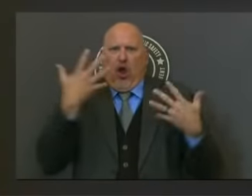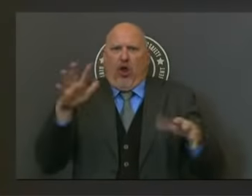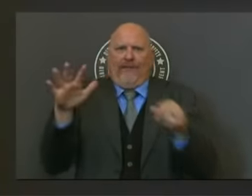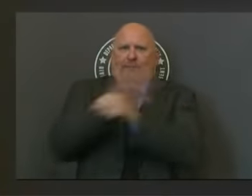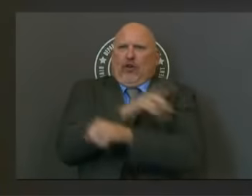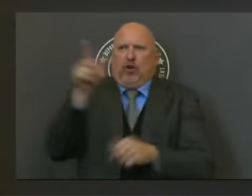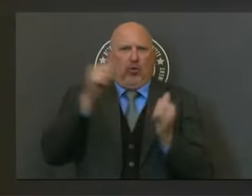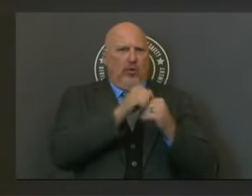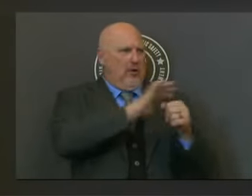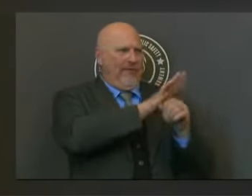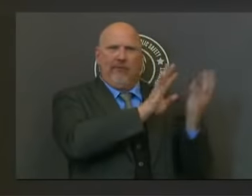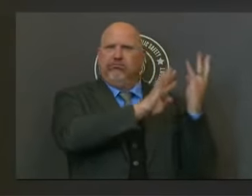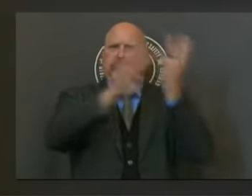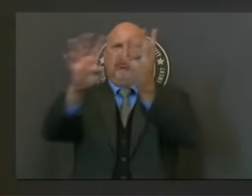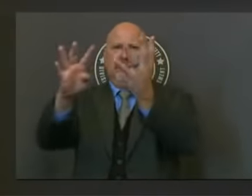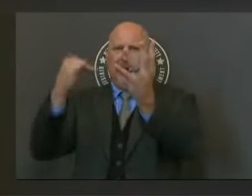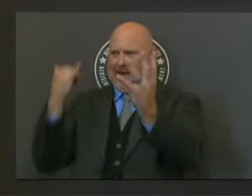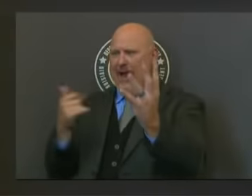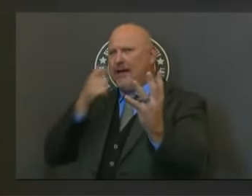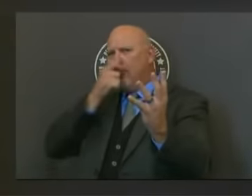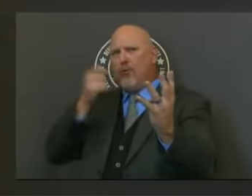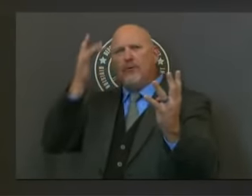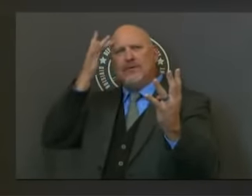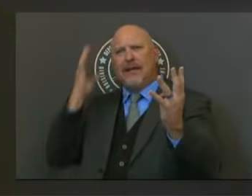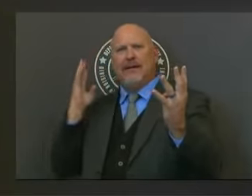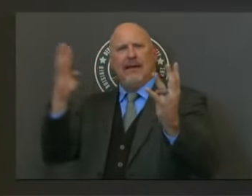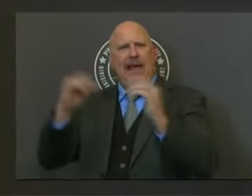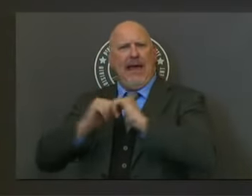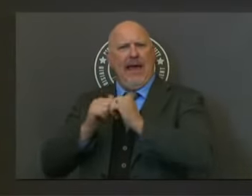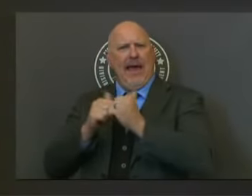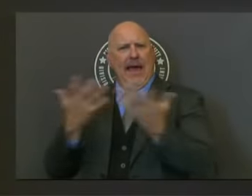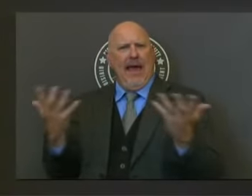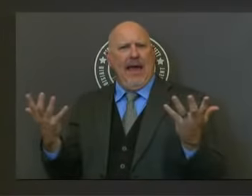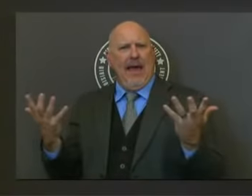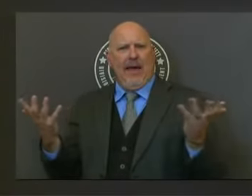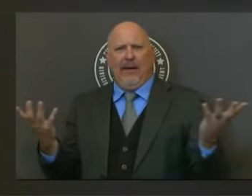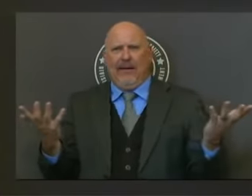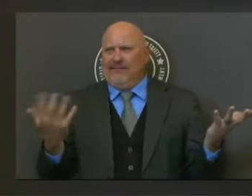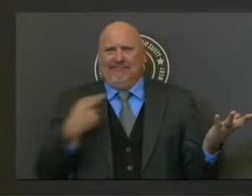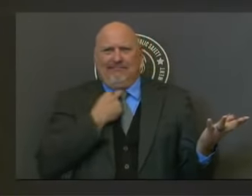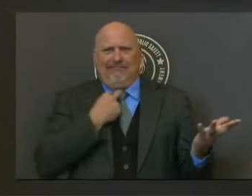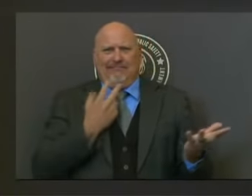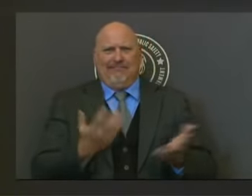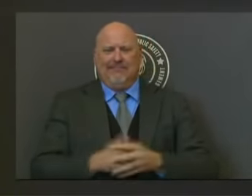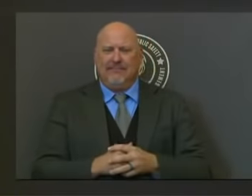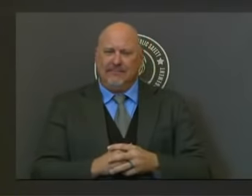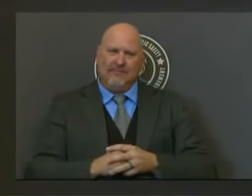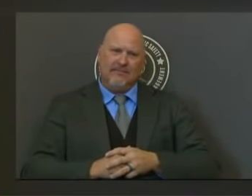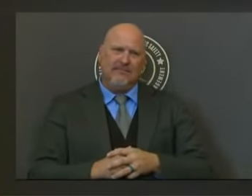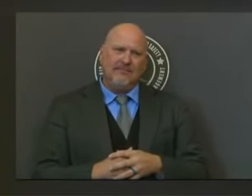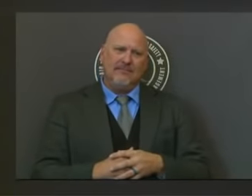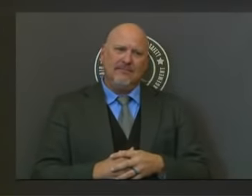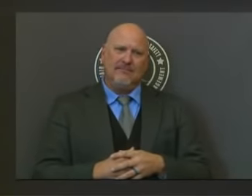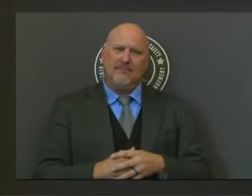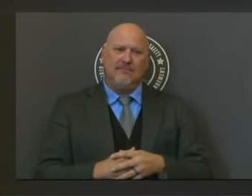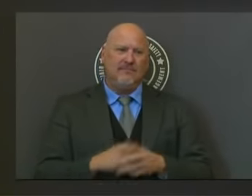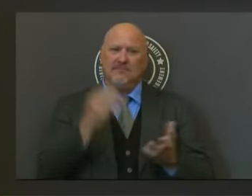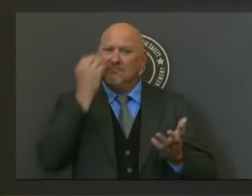if we have any symptoms and we're doing this to save lives and livelihoods